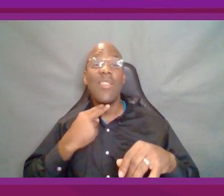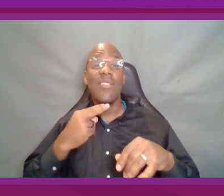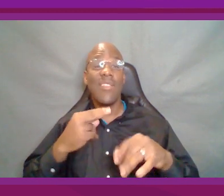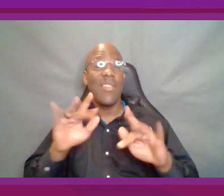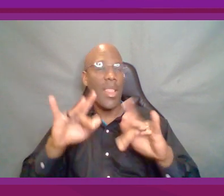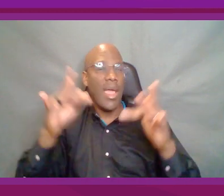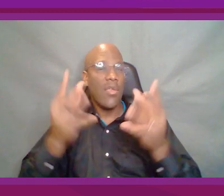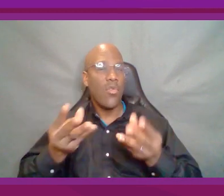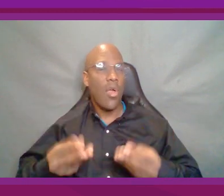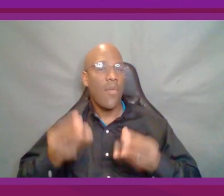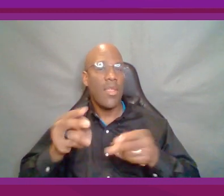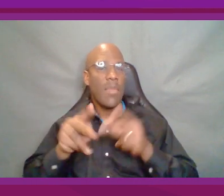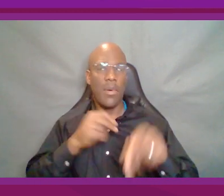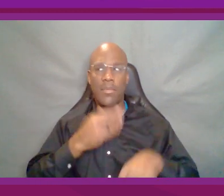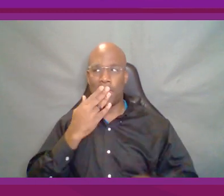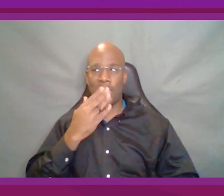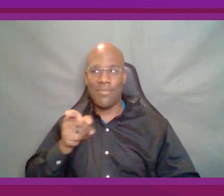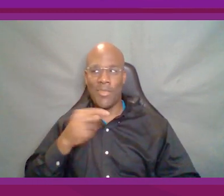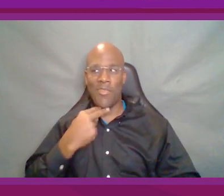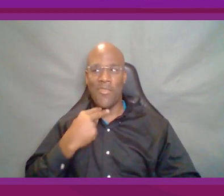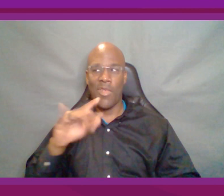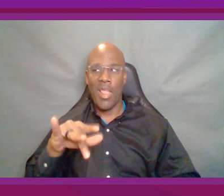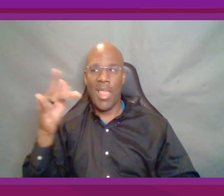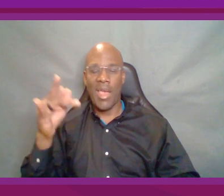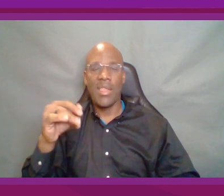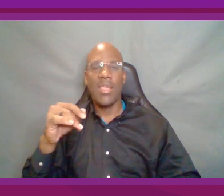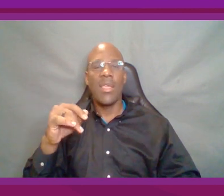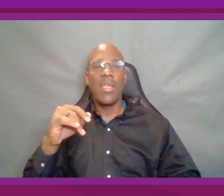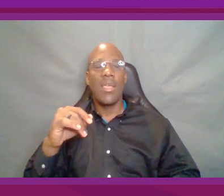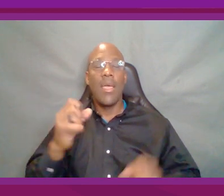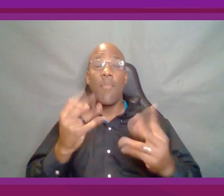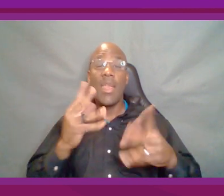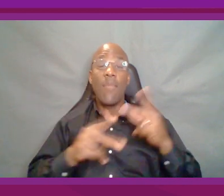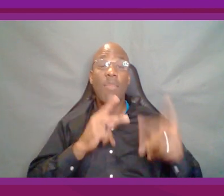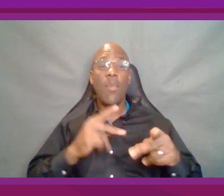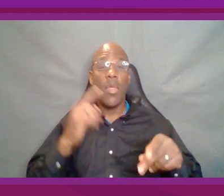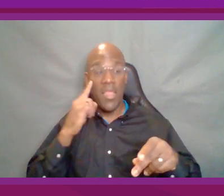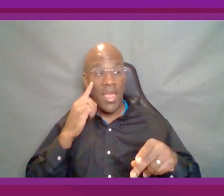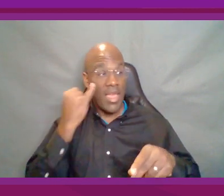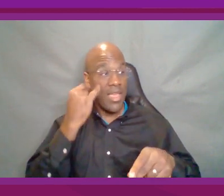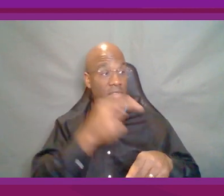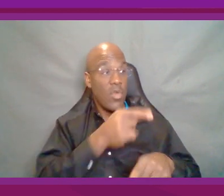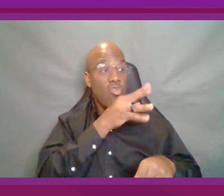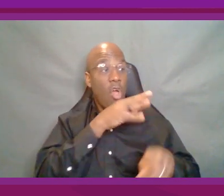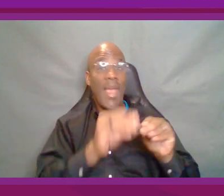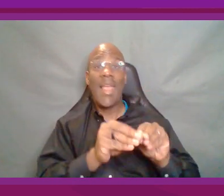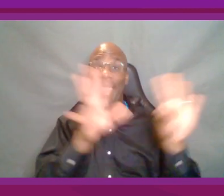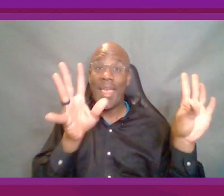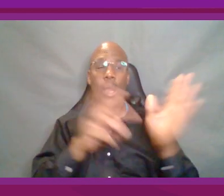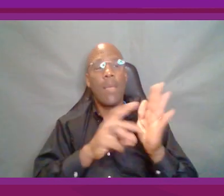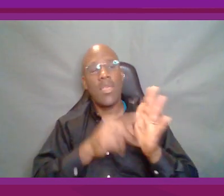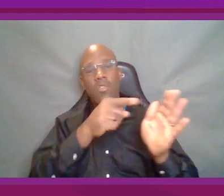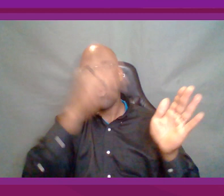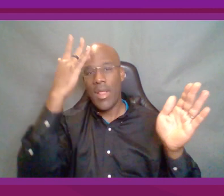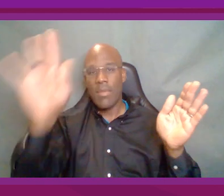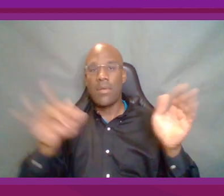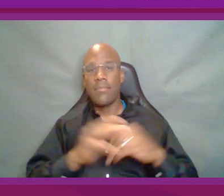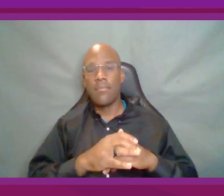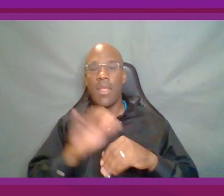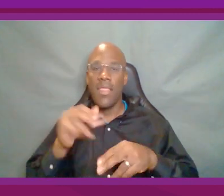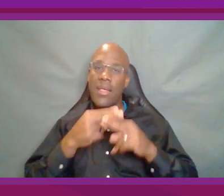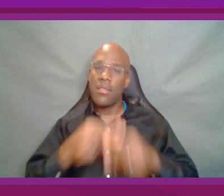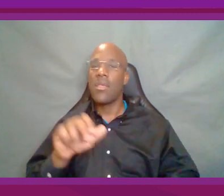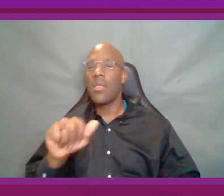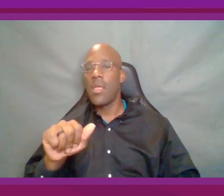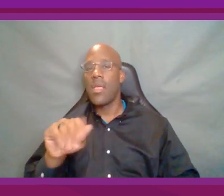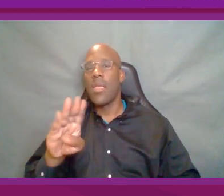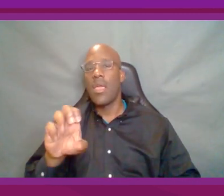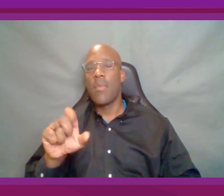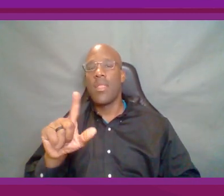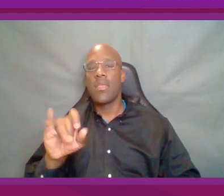and the fact that many people associate clear speaking with intelligence is ableist and it's